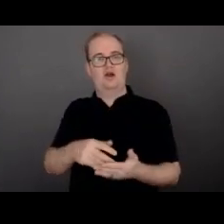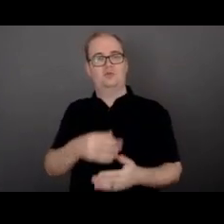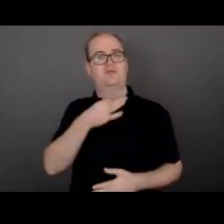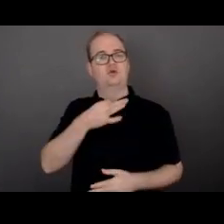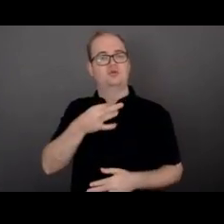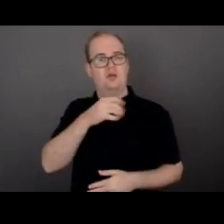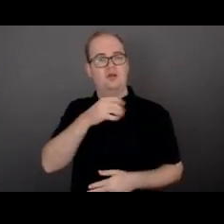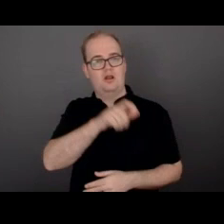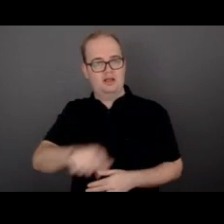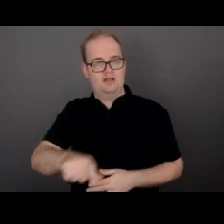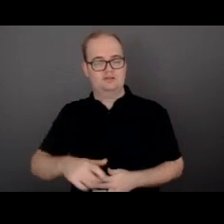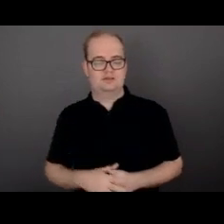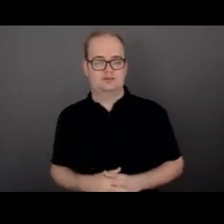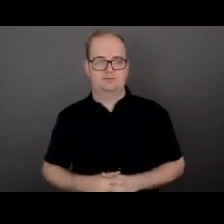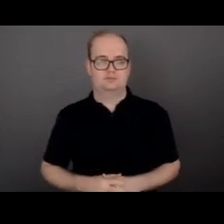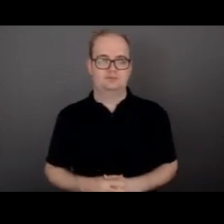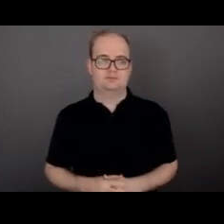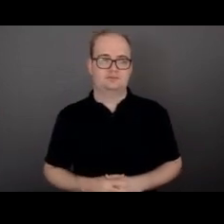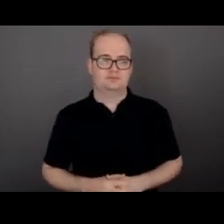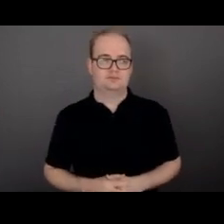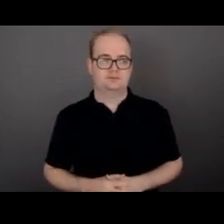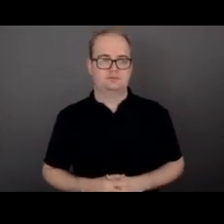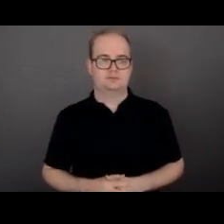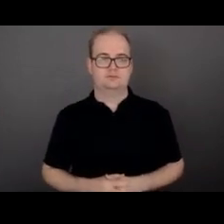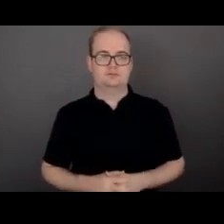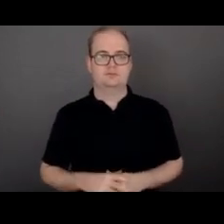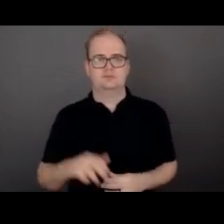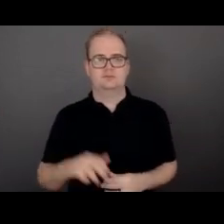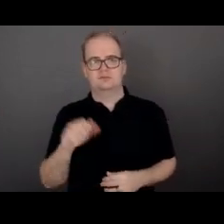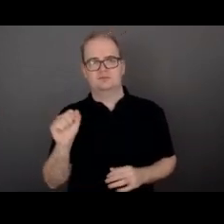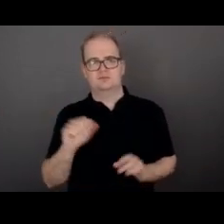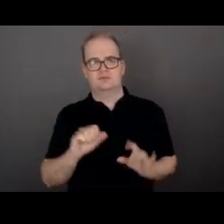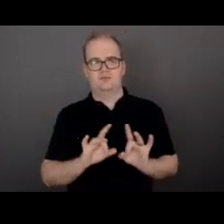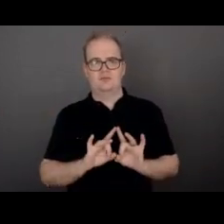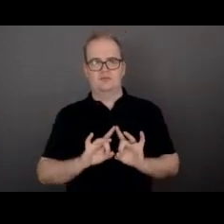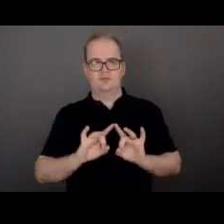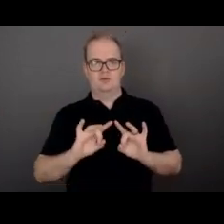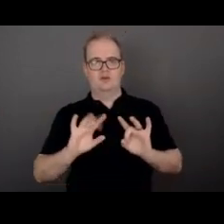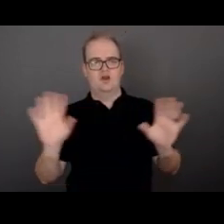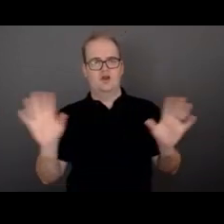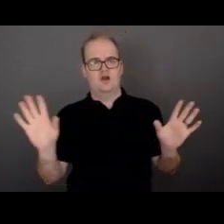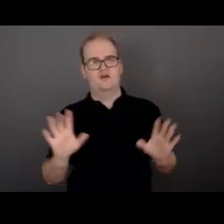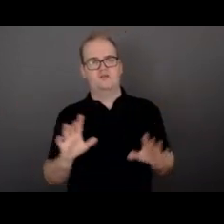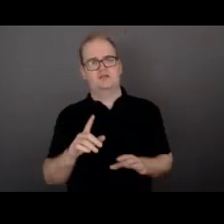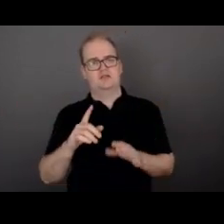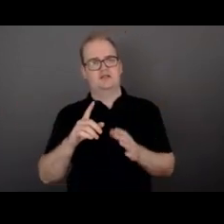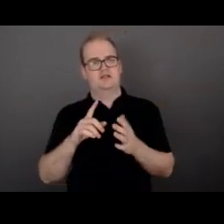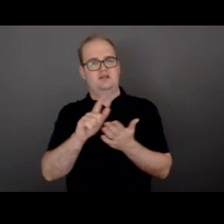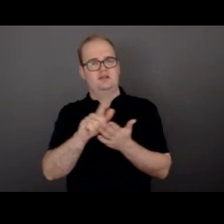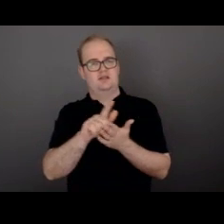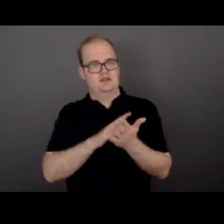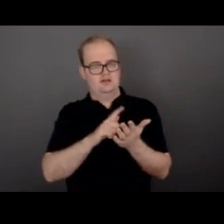I mean, obviously the Referral Pathway Program in Legal Aid Queensland is designed to support